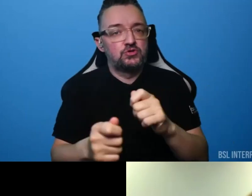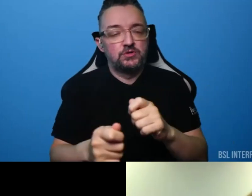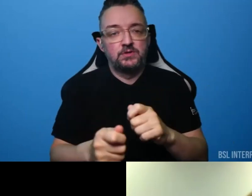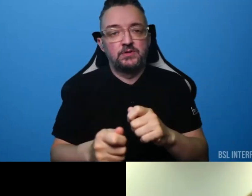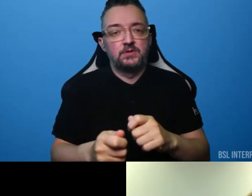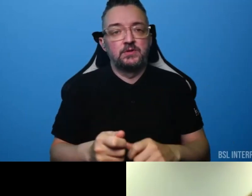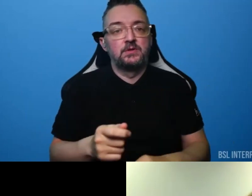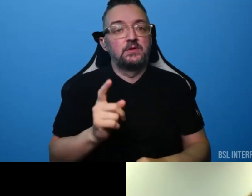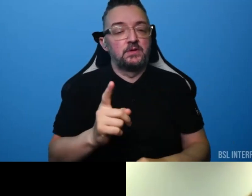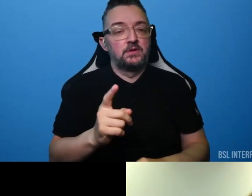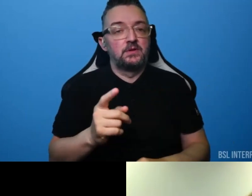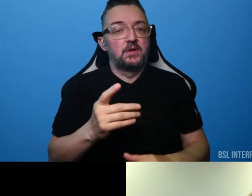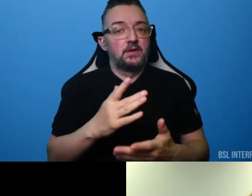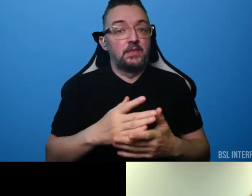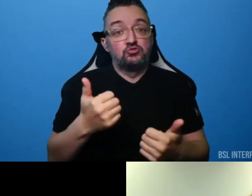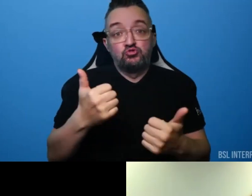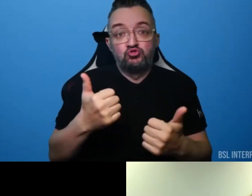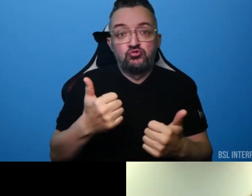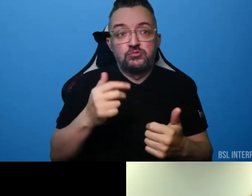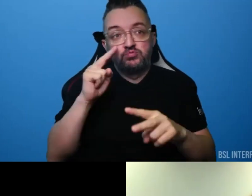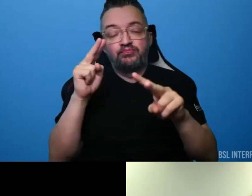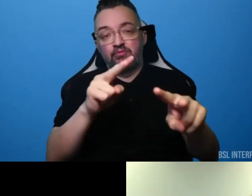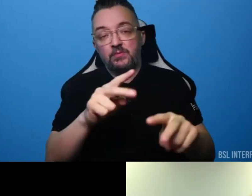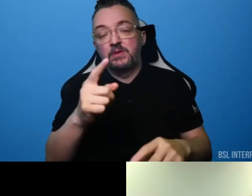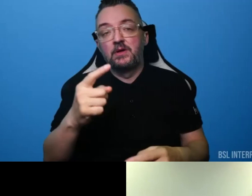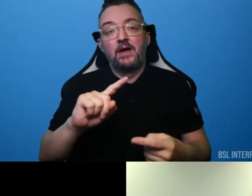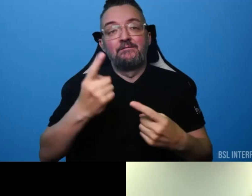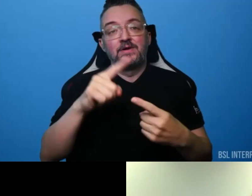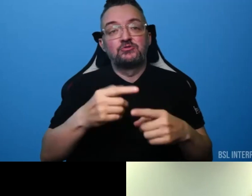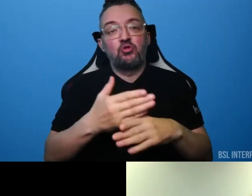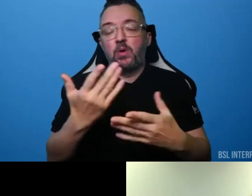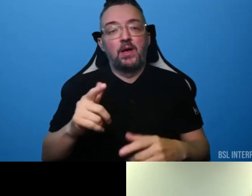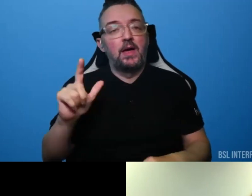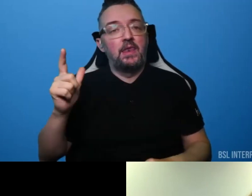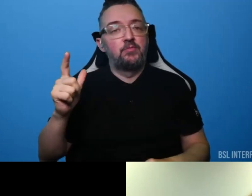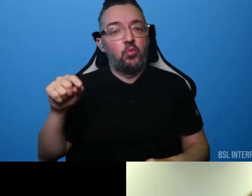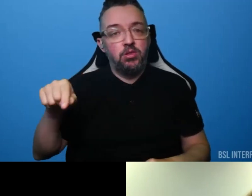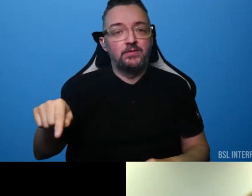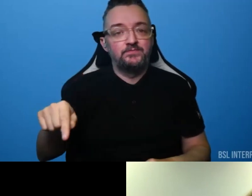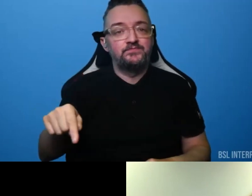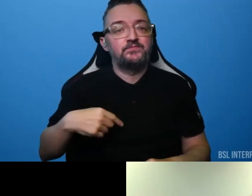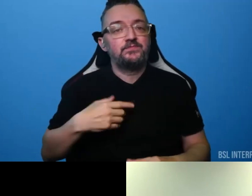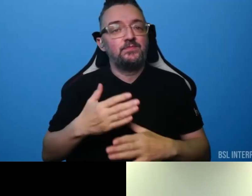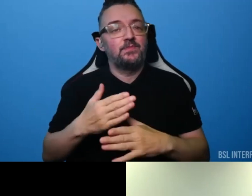which is room for optimism. My first job was actually in Liverpool. I used to stay in Liverpool for four years.